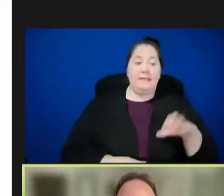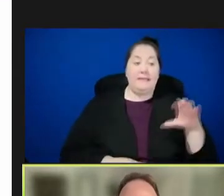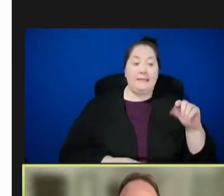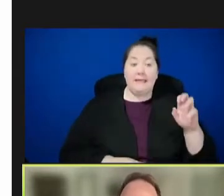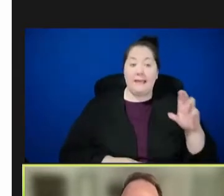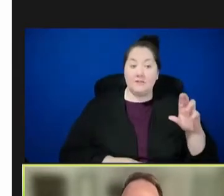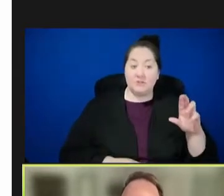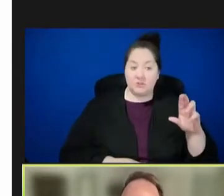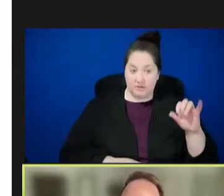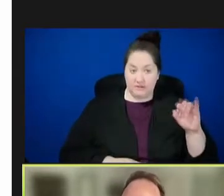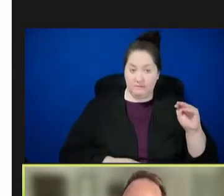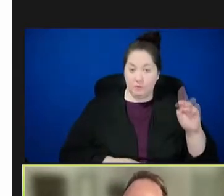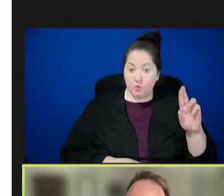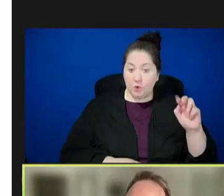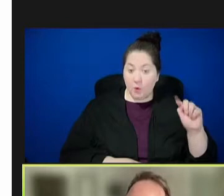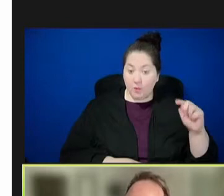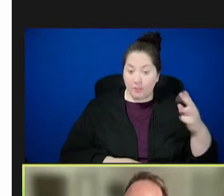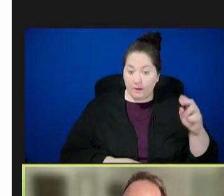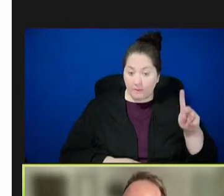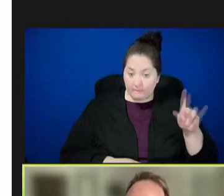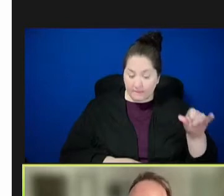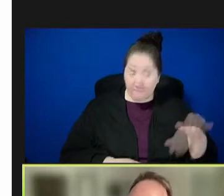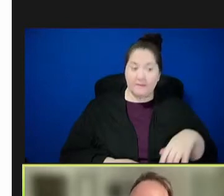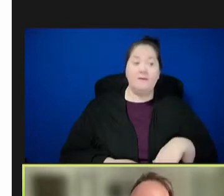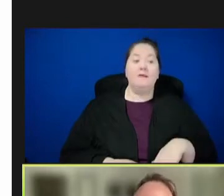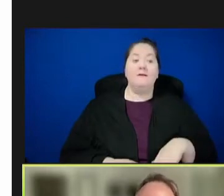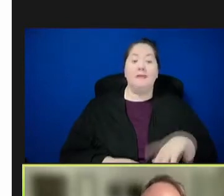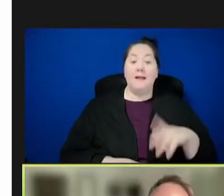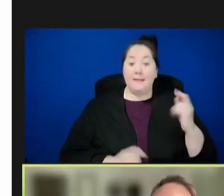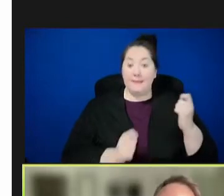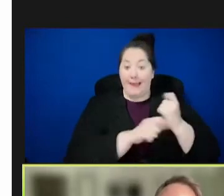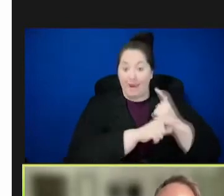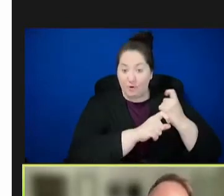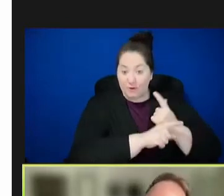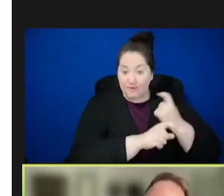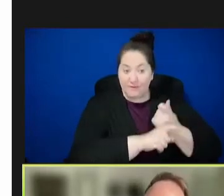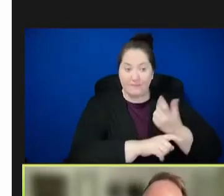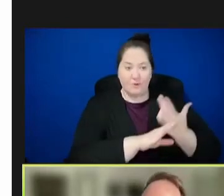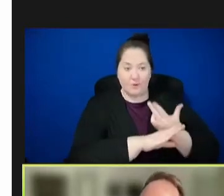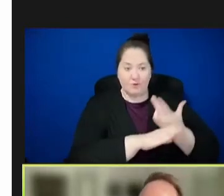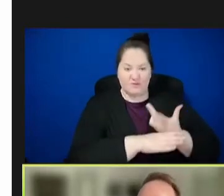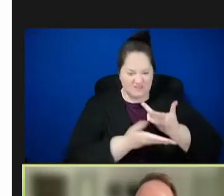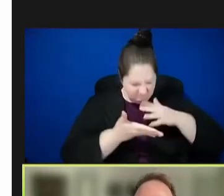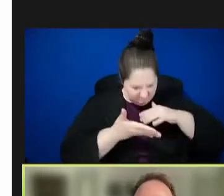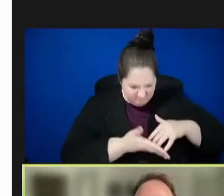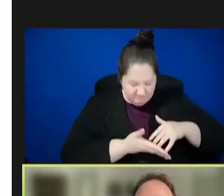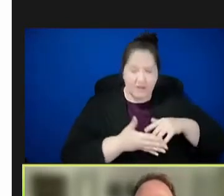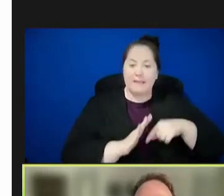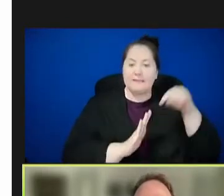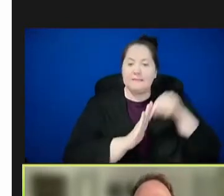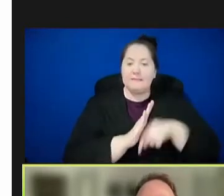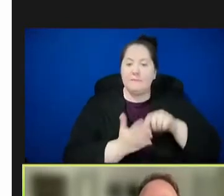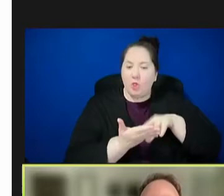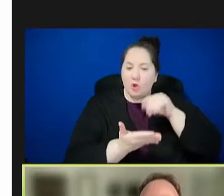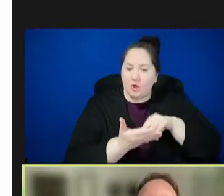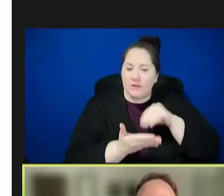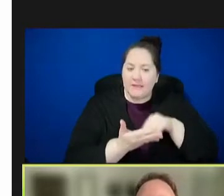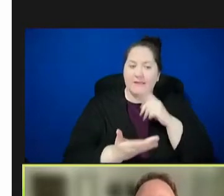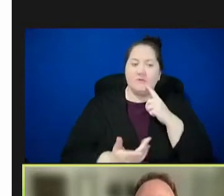which used a deep learning algorithm to identify specific T-cell receptors that were associated